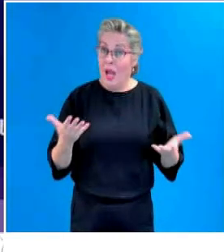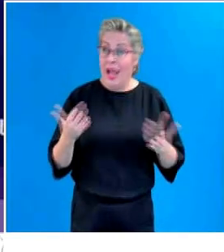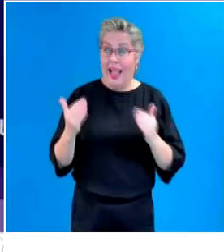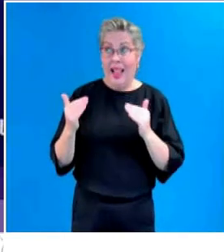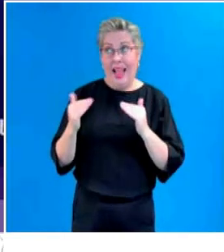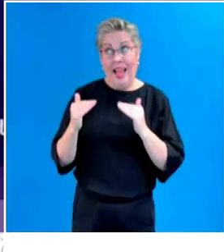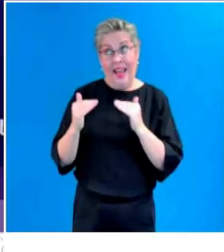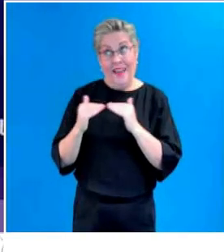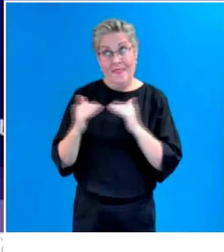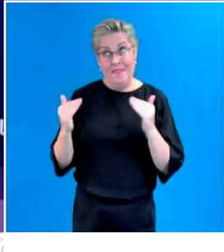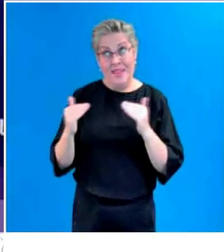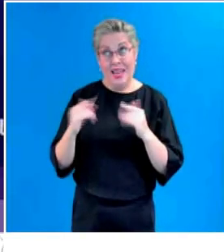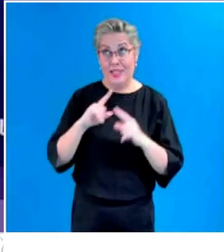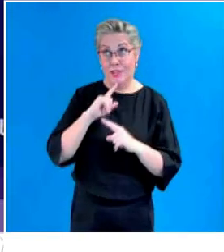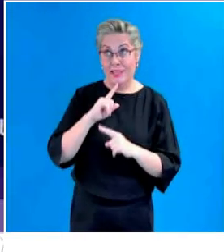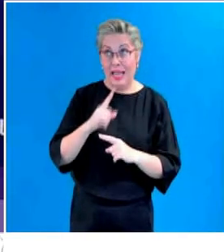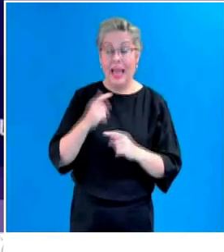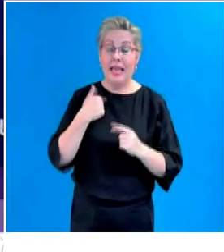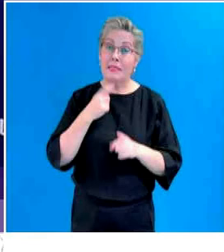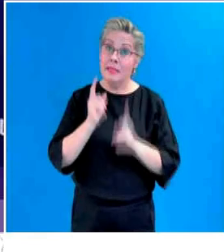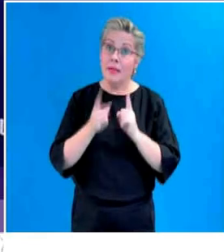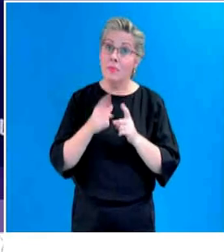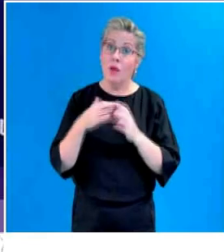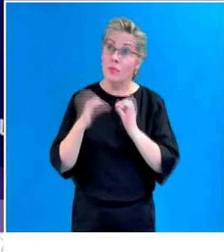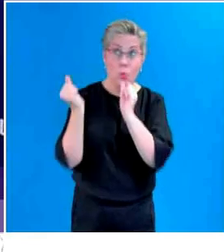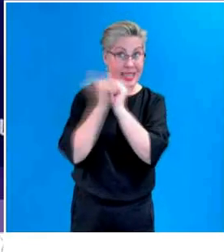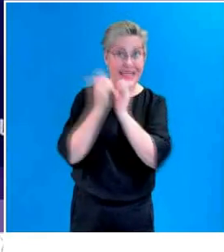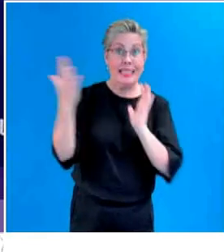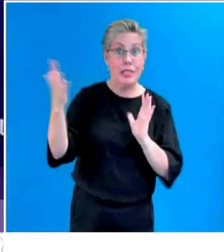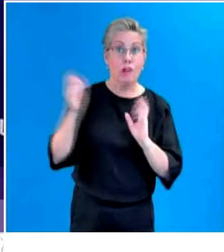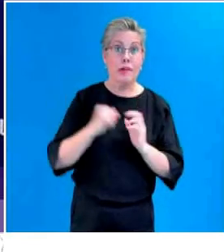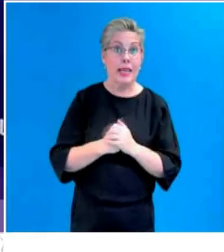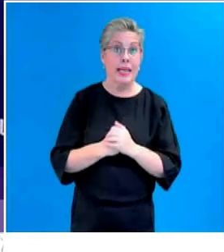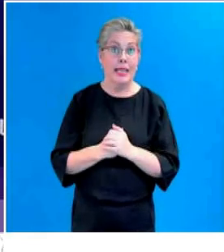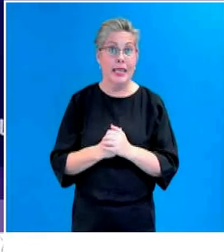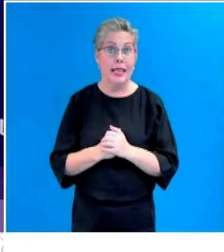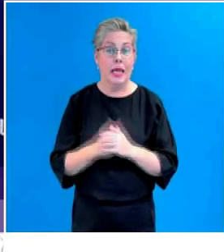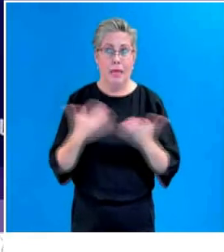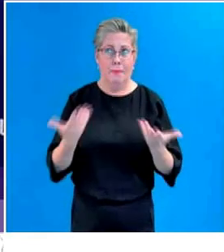haven't got examples in front of me so I don't want to be too specific.